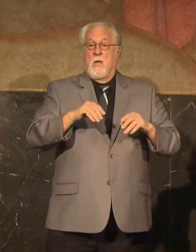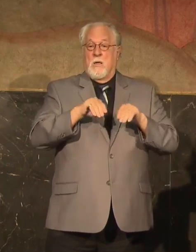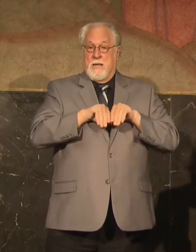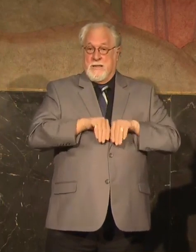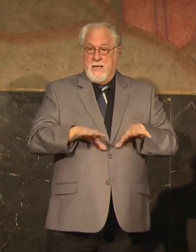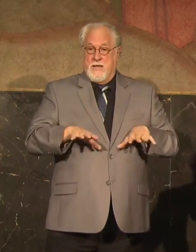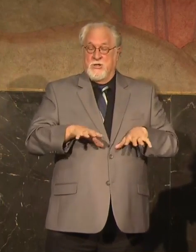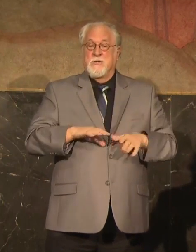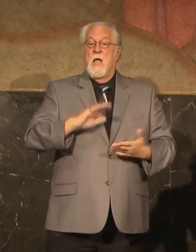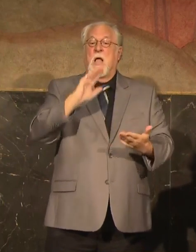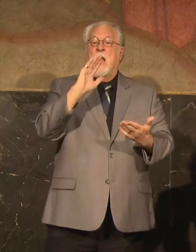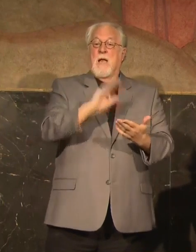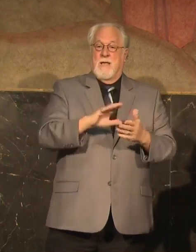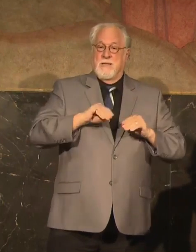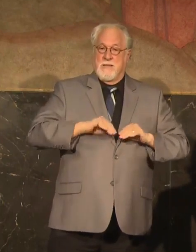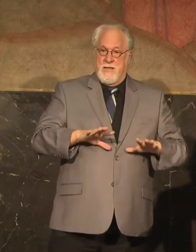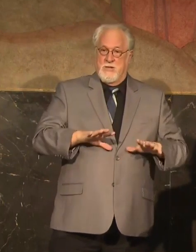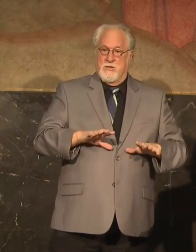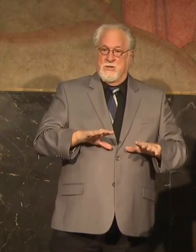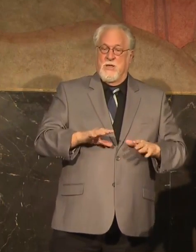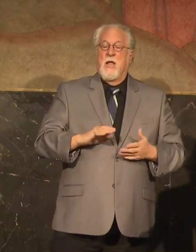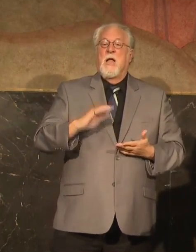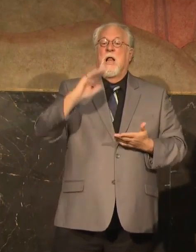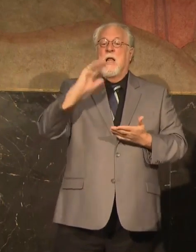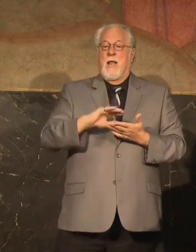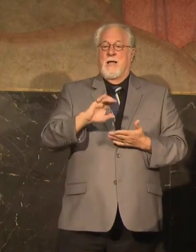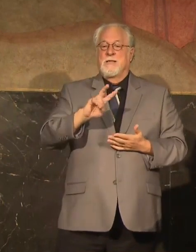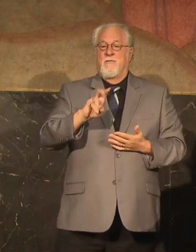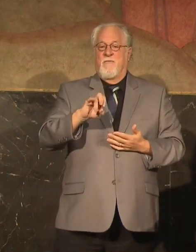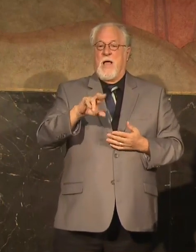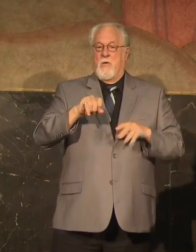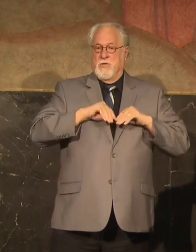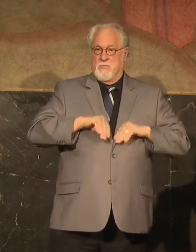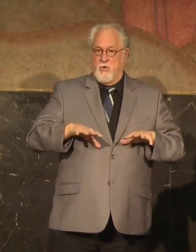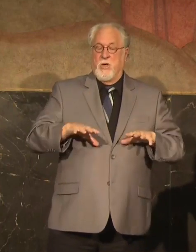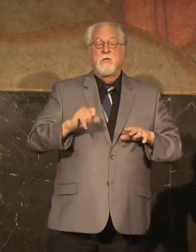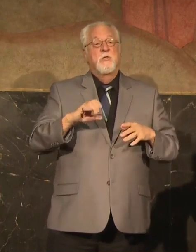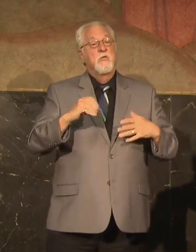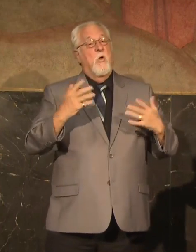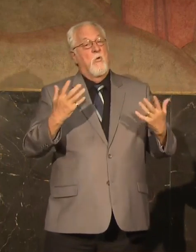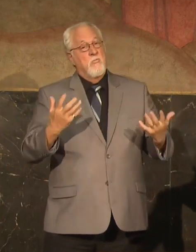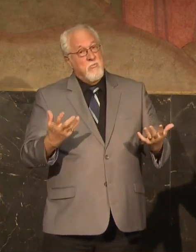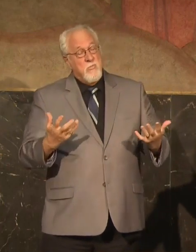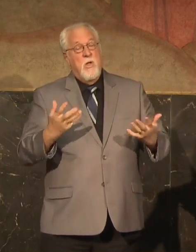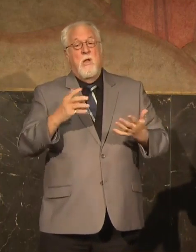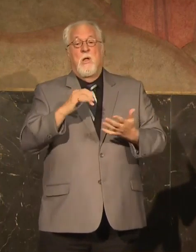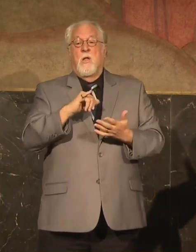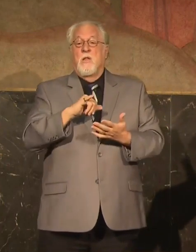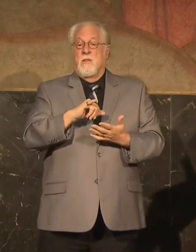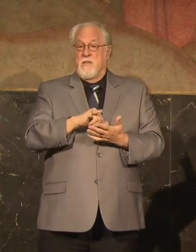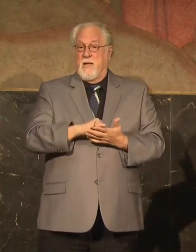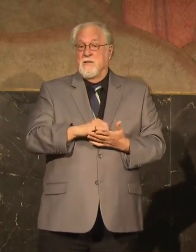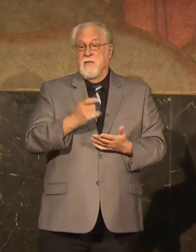contagious there, borrow load. It's smaller on DSO that that would be, I guess, a little bit helpful